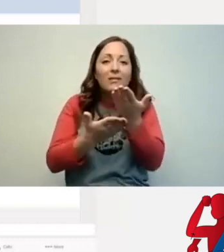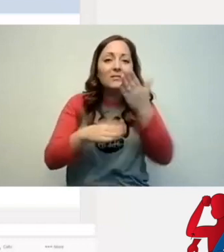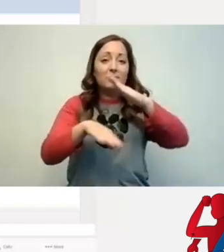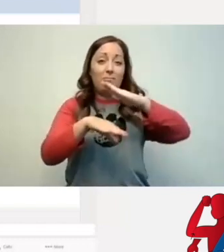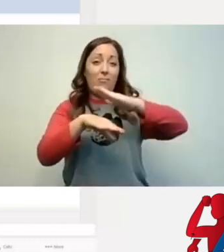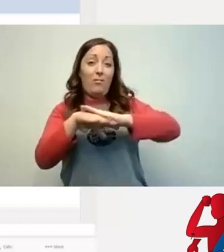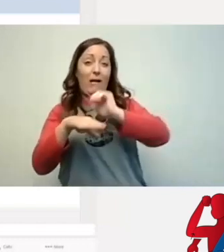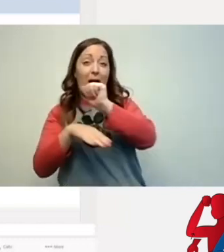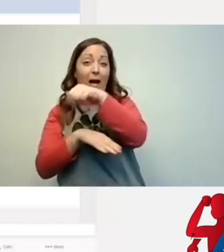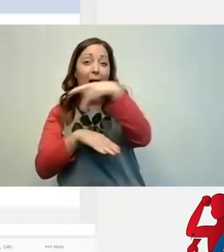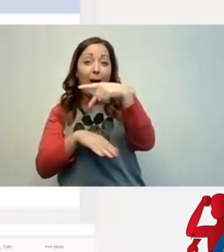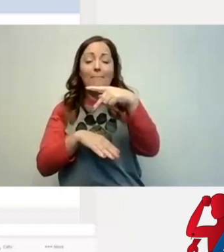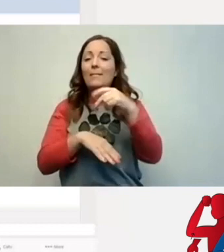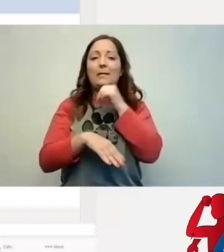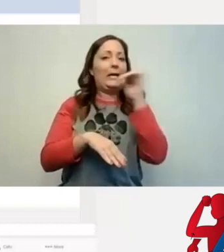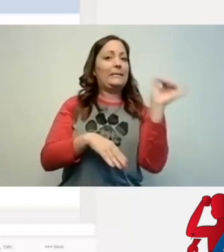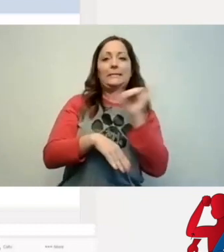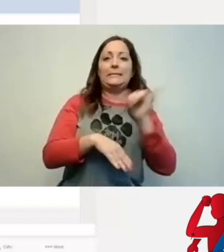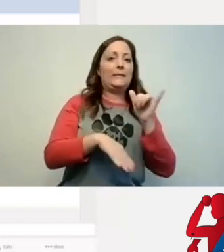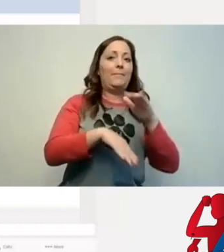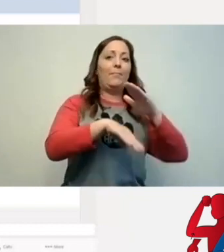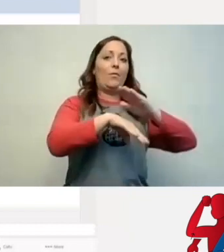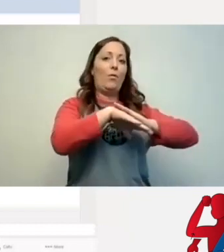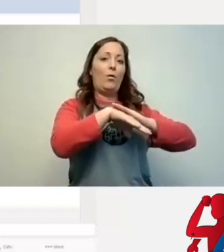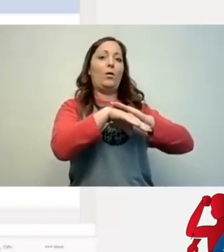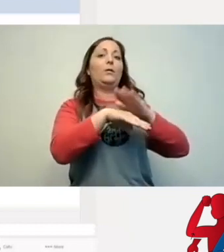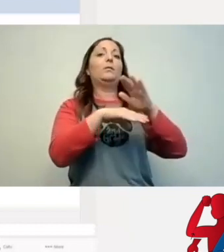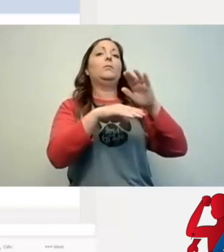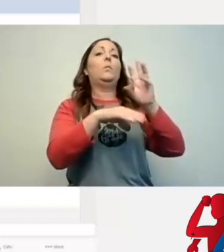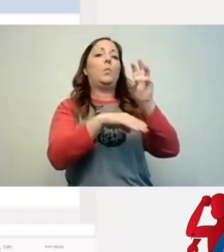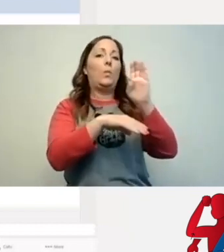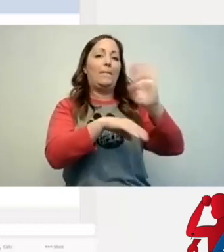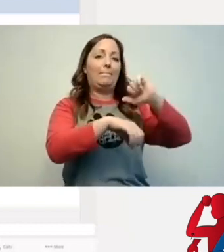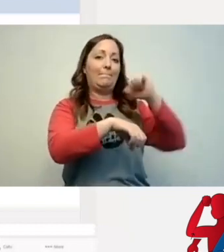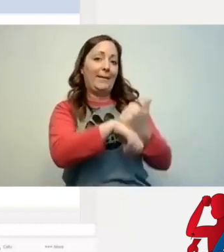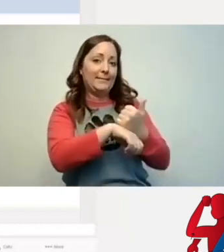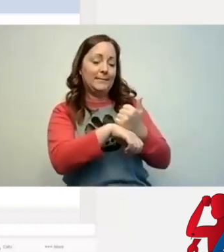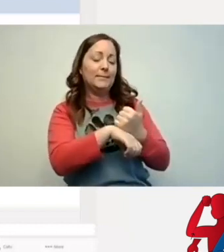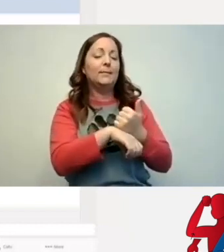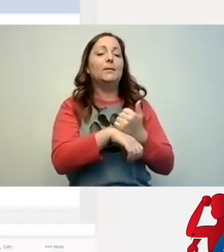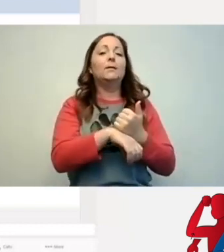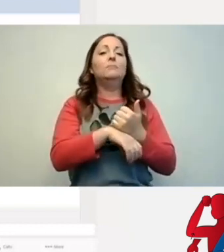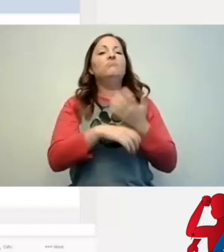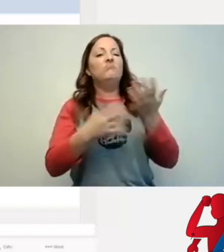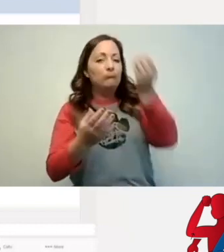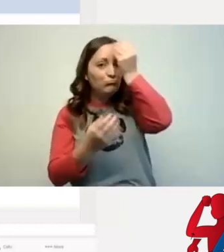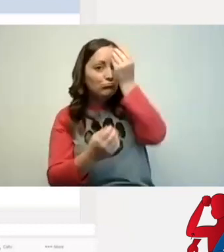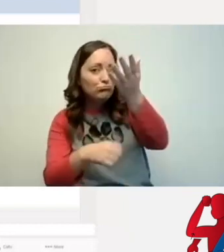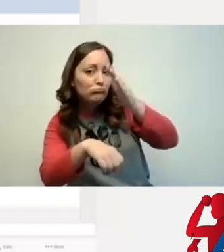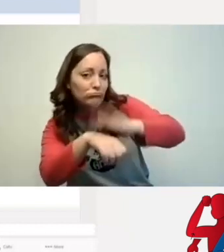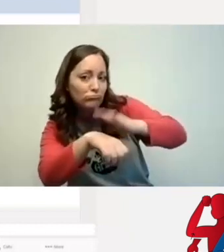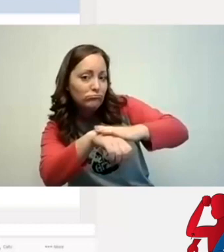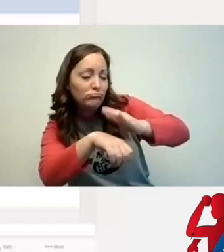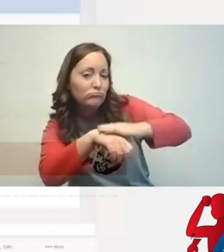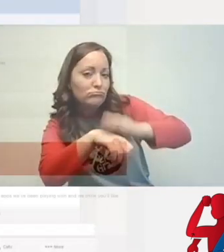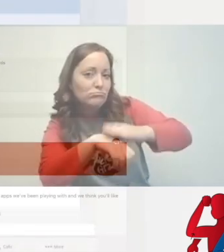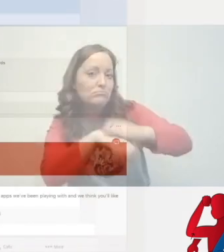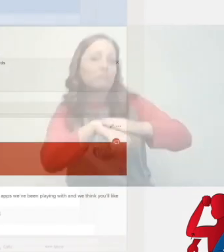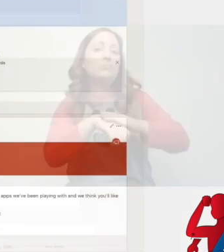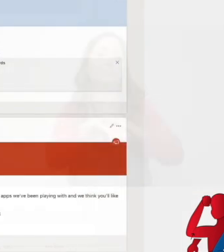You will see some features that work on the app that either don't work in the web version or work differently --